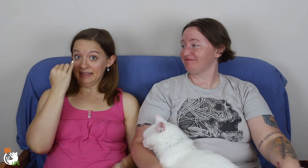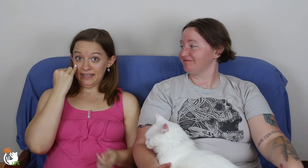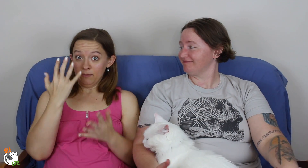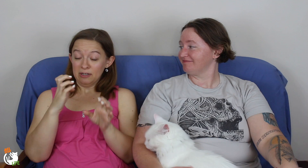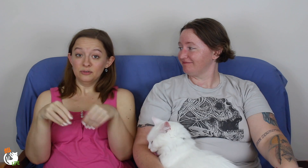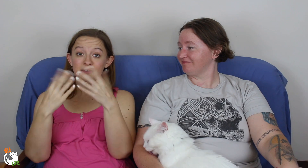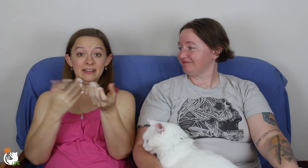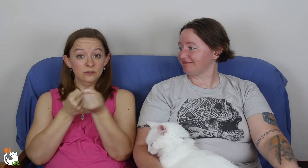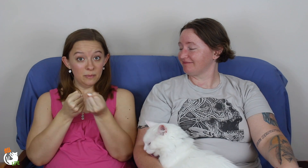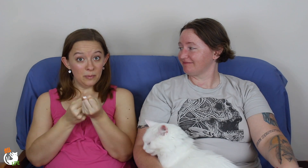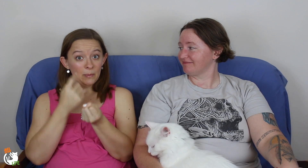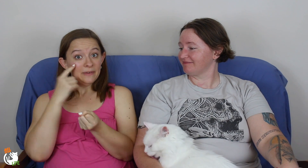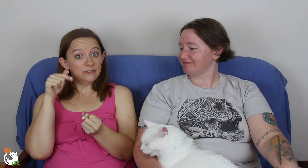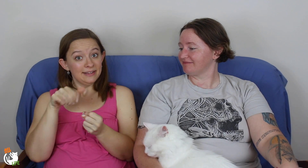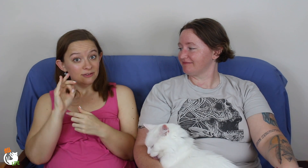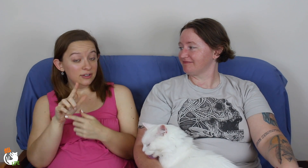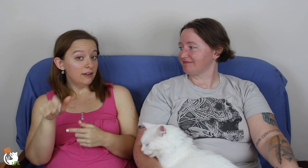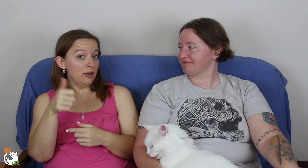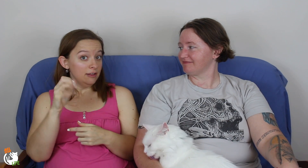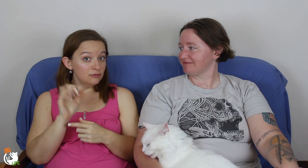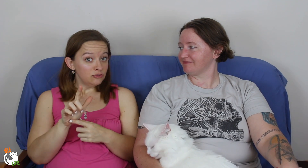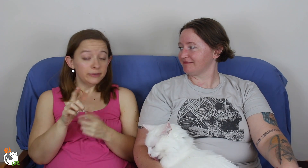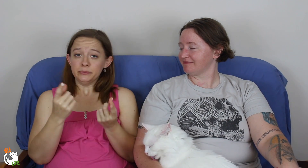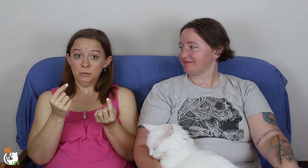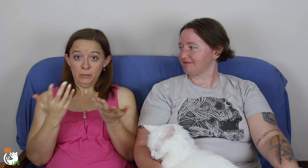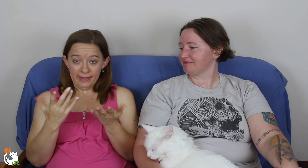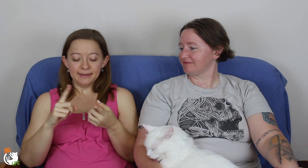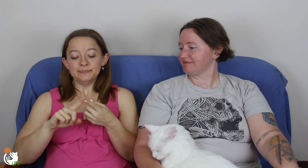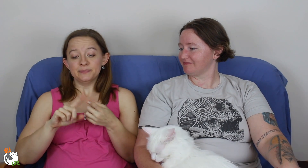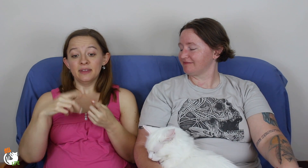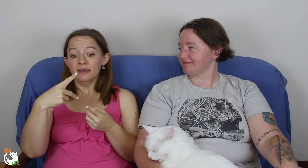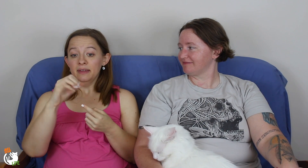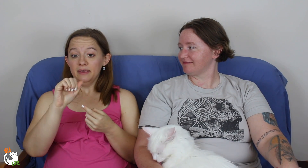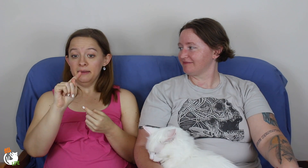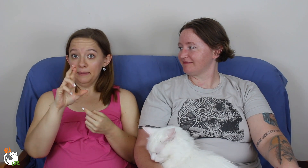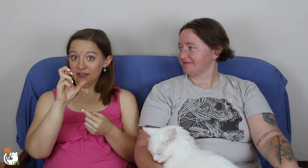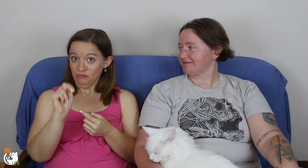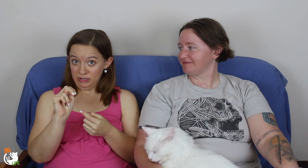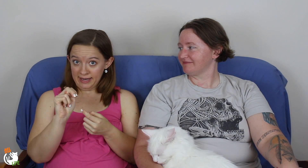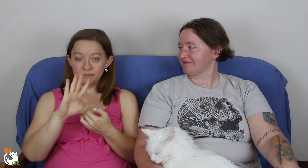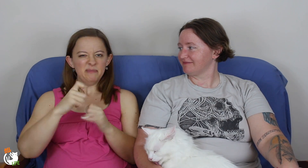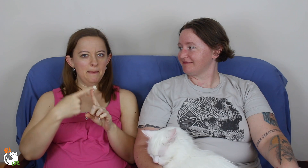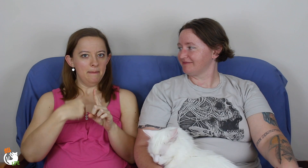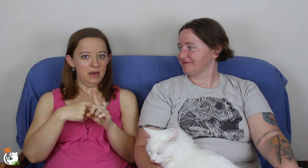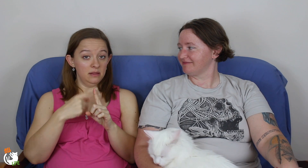[JI] Yes, and if you want to provide support for this channel or our other channel you can do so by looking at our Patreon page.